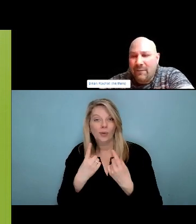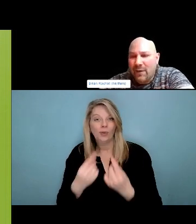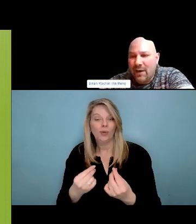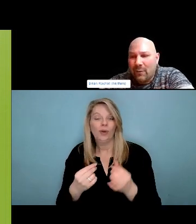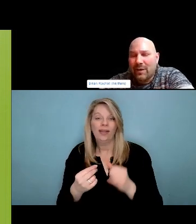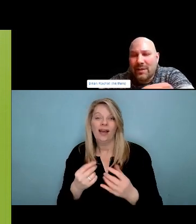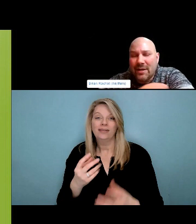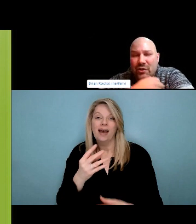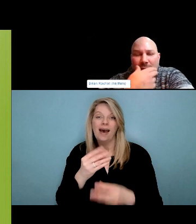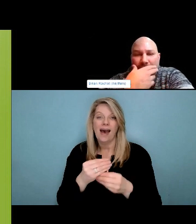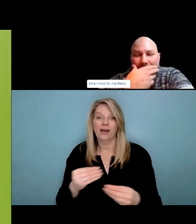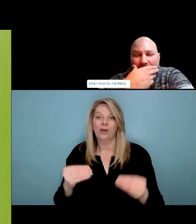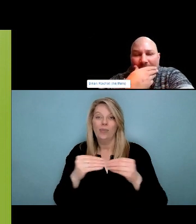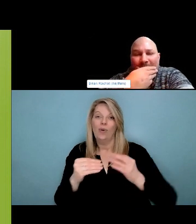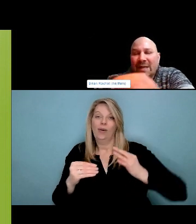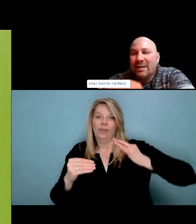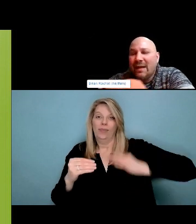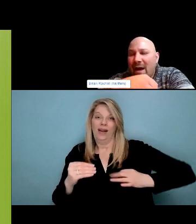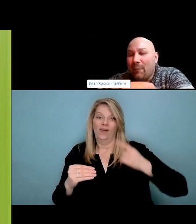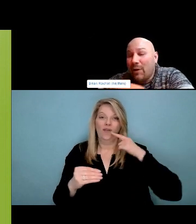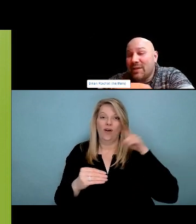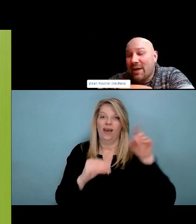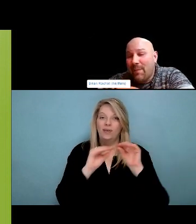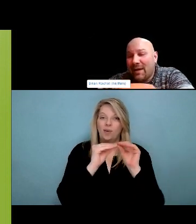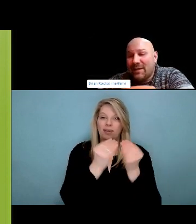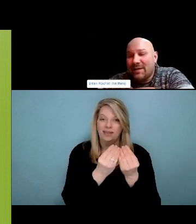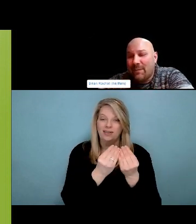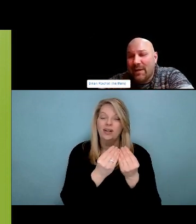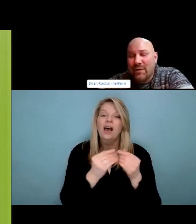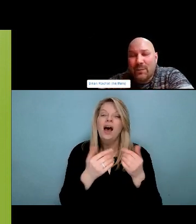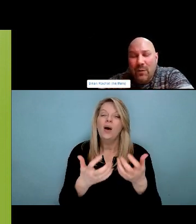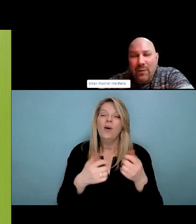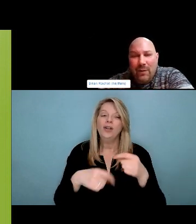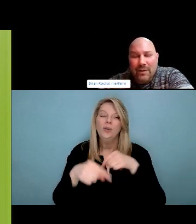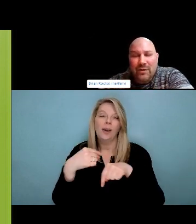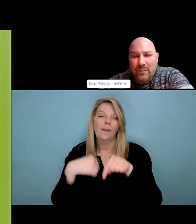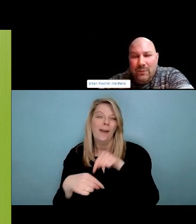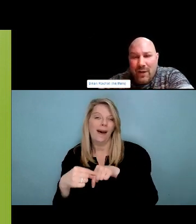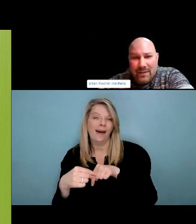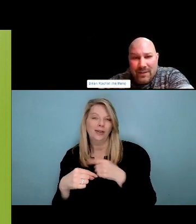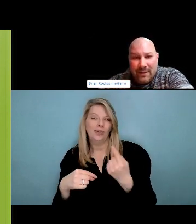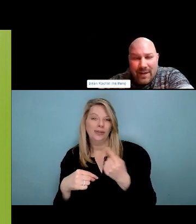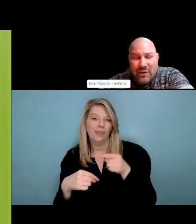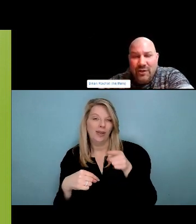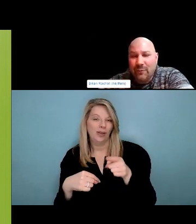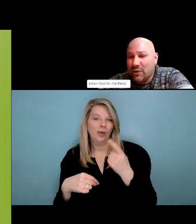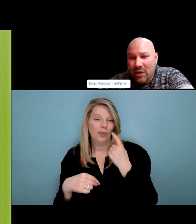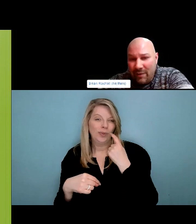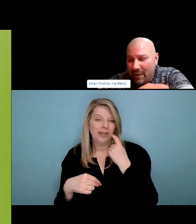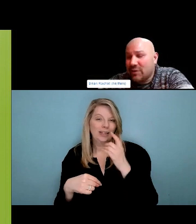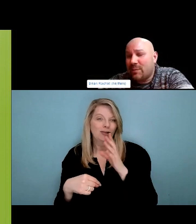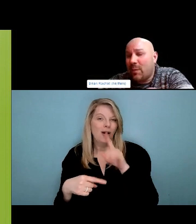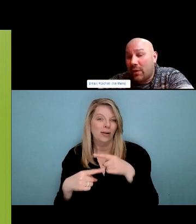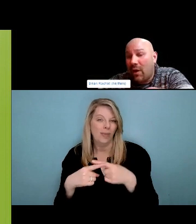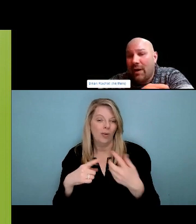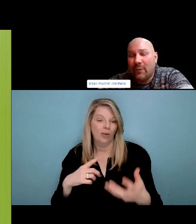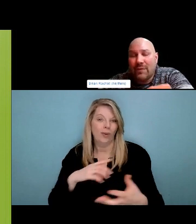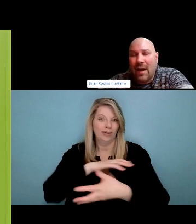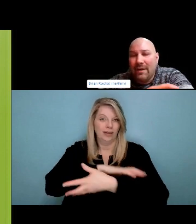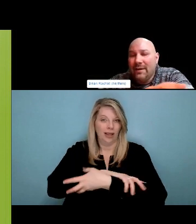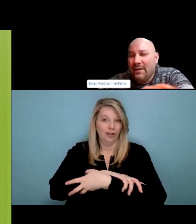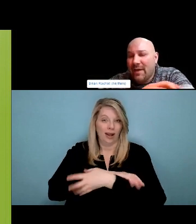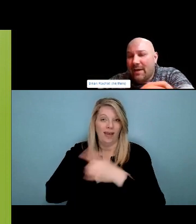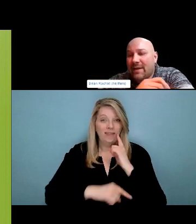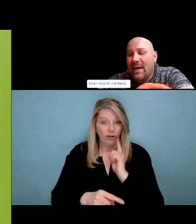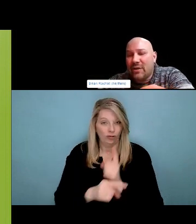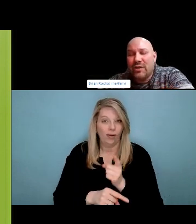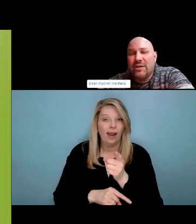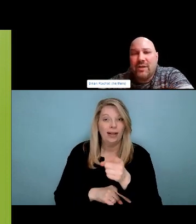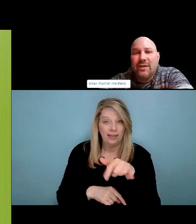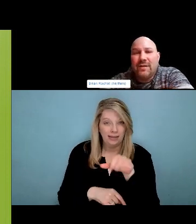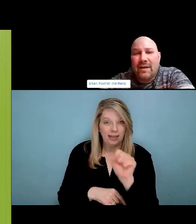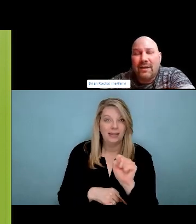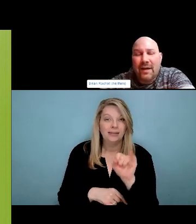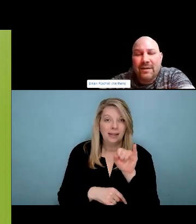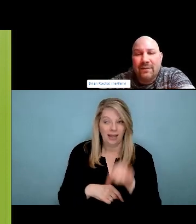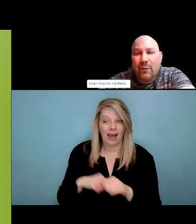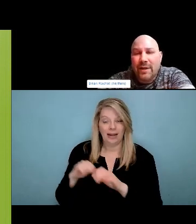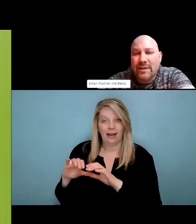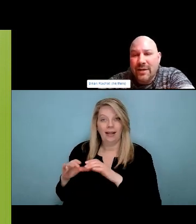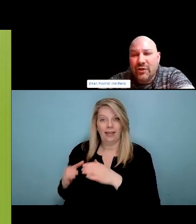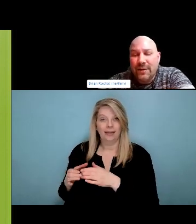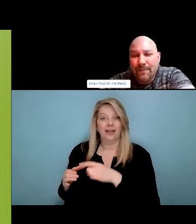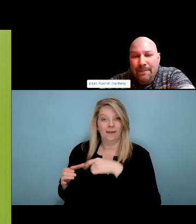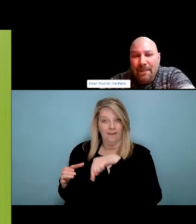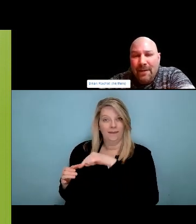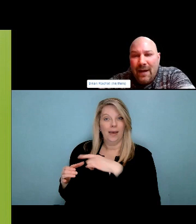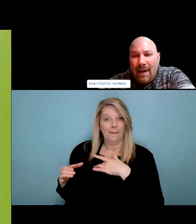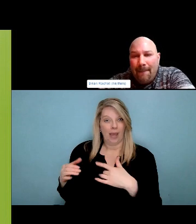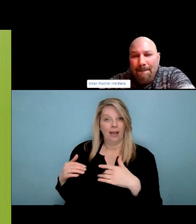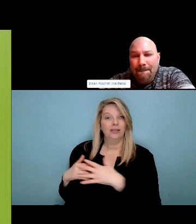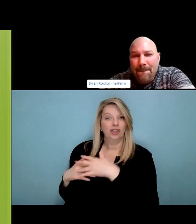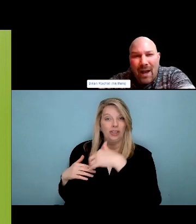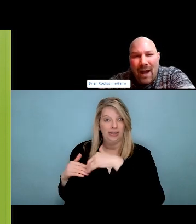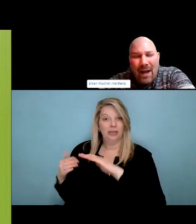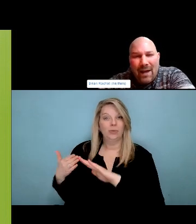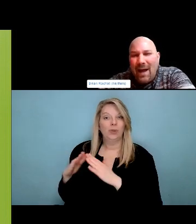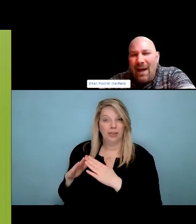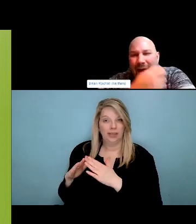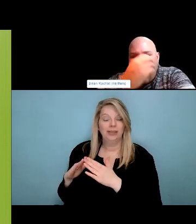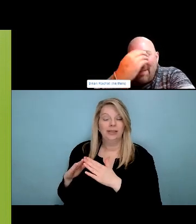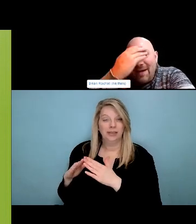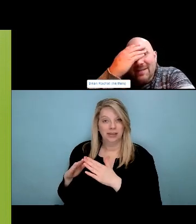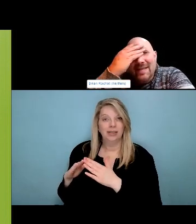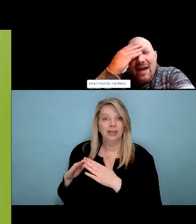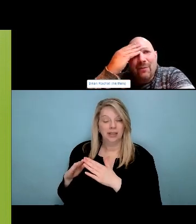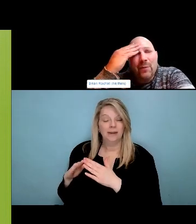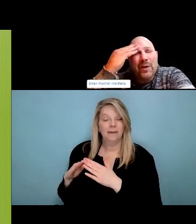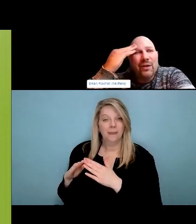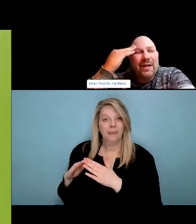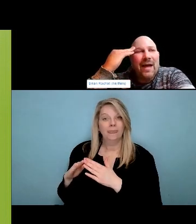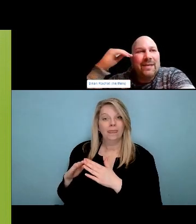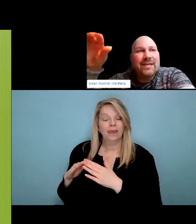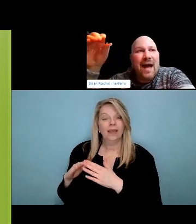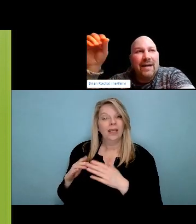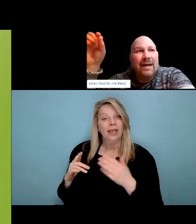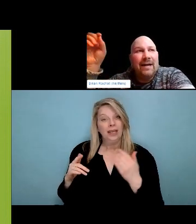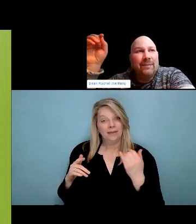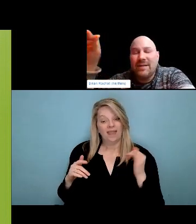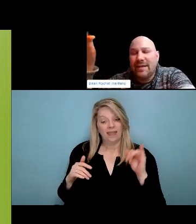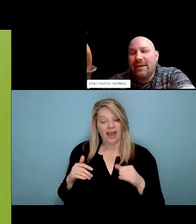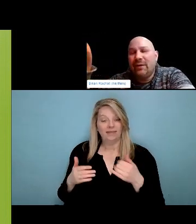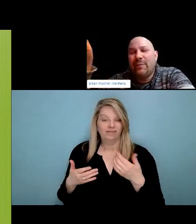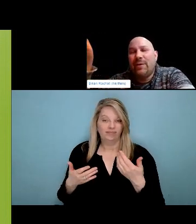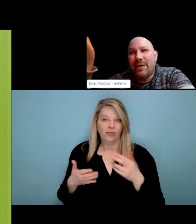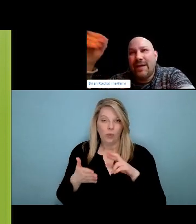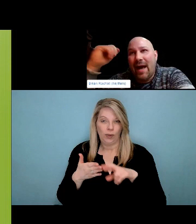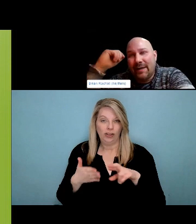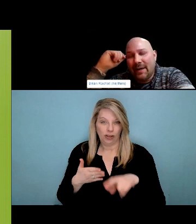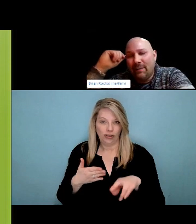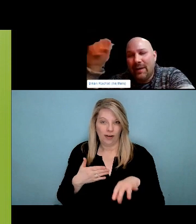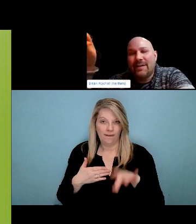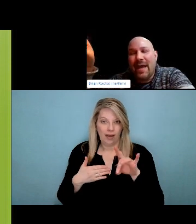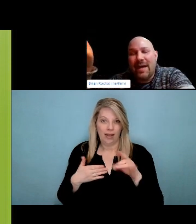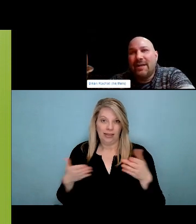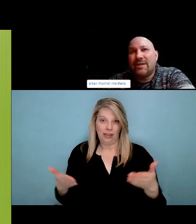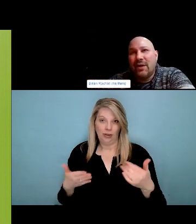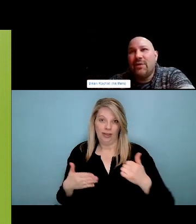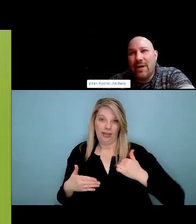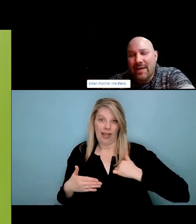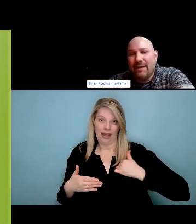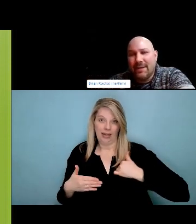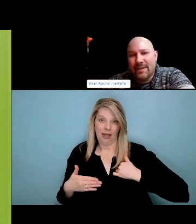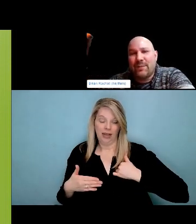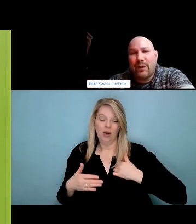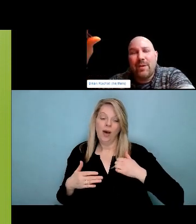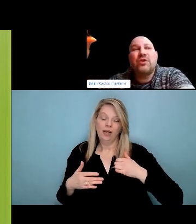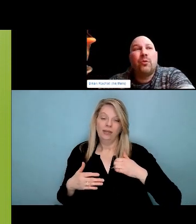One other thing to sort of leave people with that really stuck out for me was No, nothing